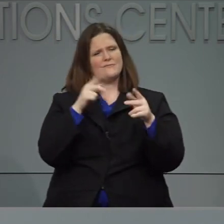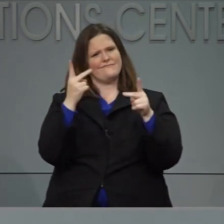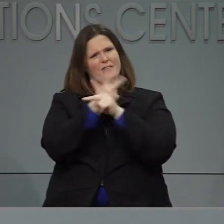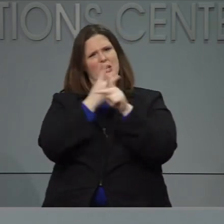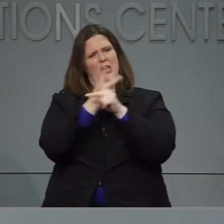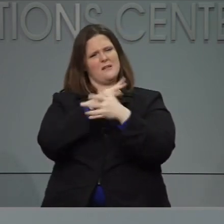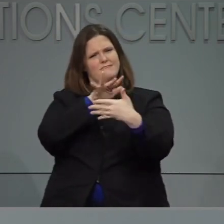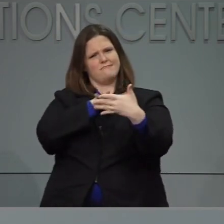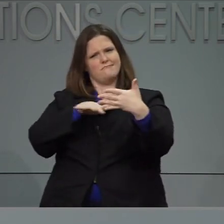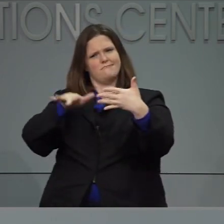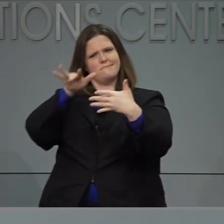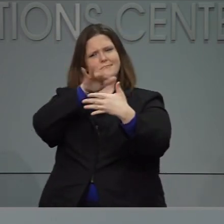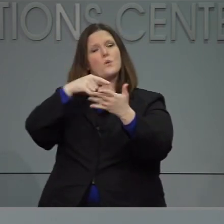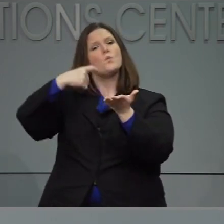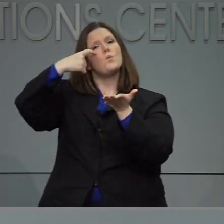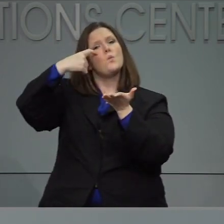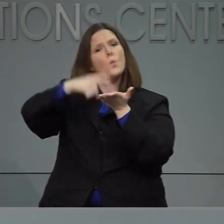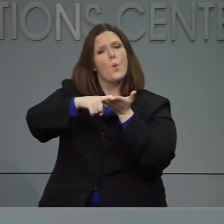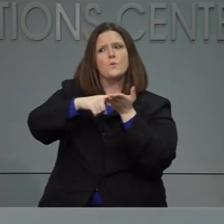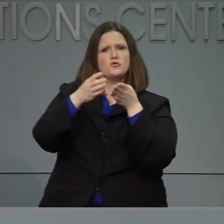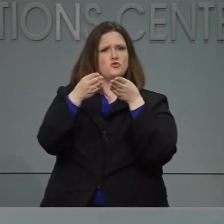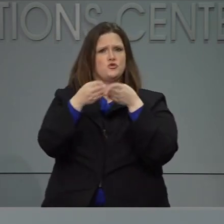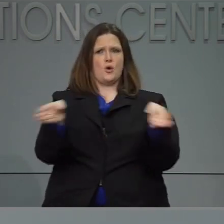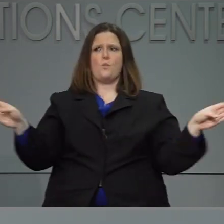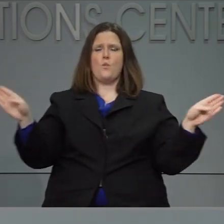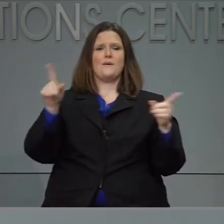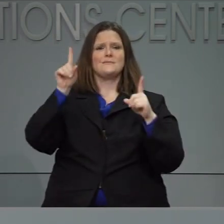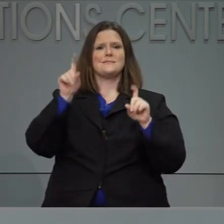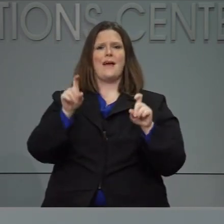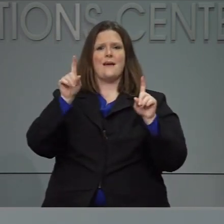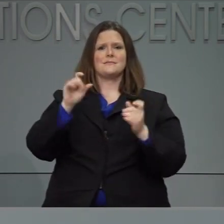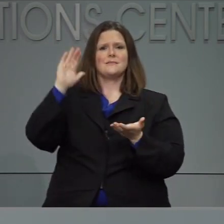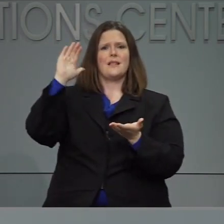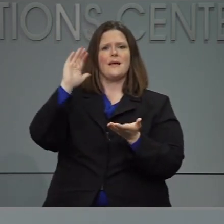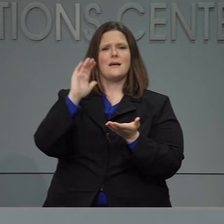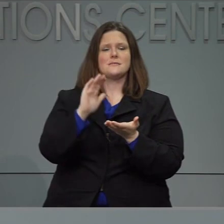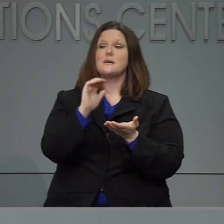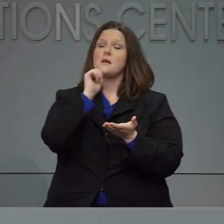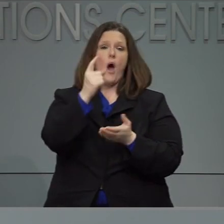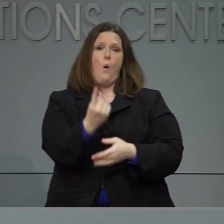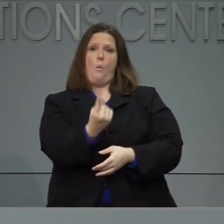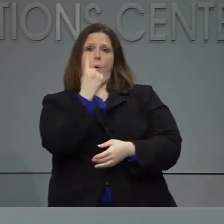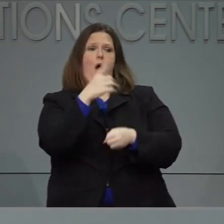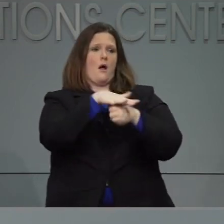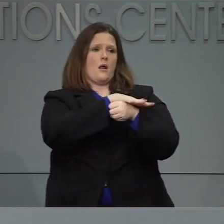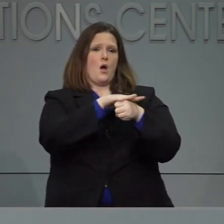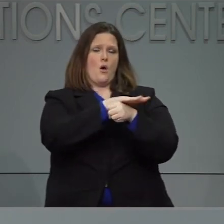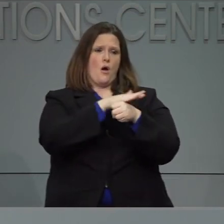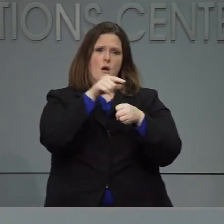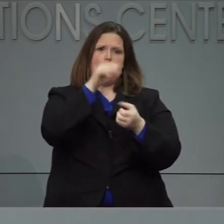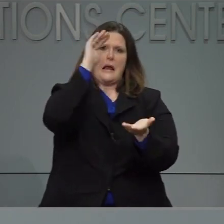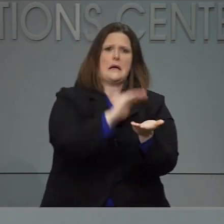WE'RE SEEING IS REALLY SLOWING OF TESTING ACROSS THE BOARD DOESN'T SEEM TO BE IN ANY ONE PART OF OF THE STATE. AND WHAT